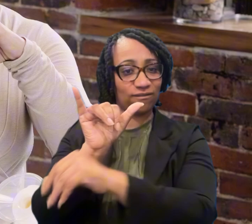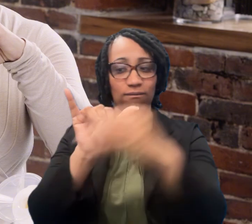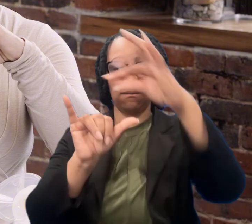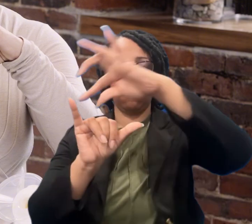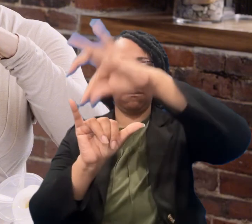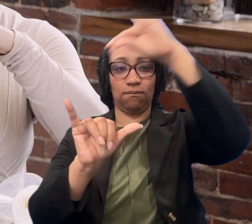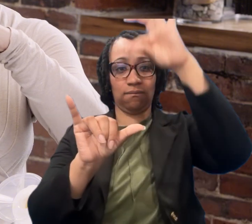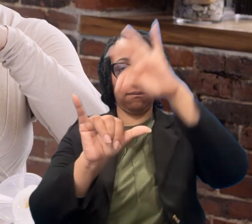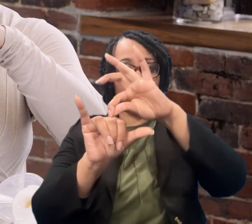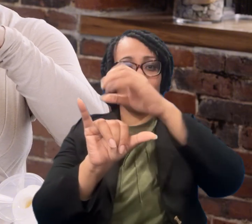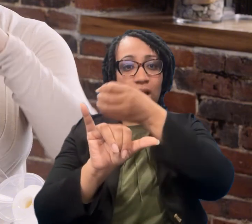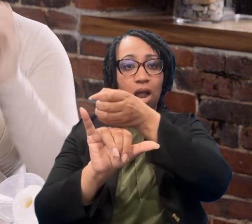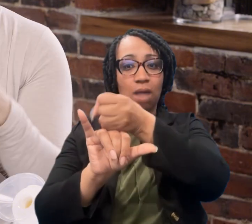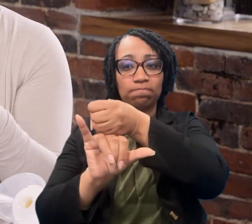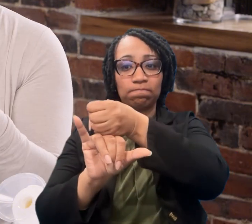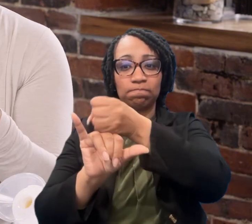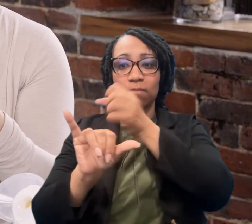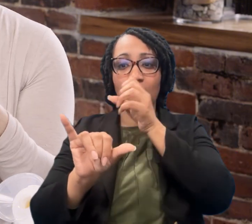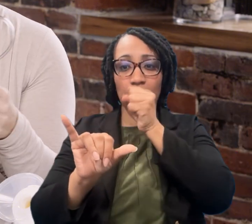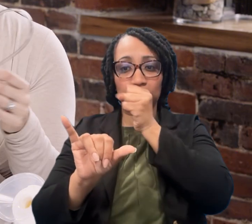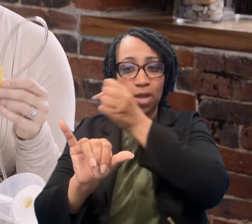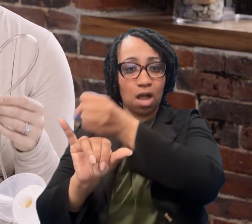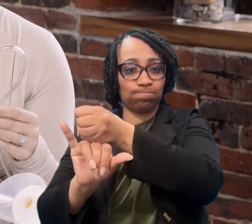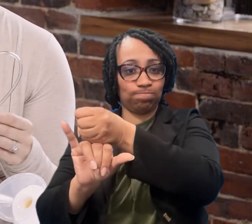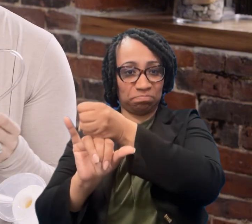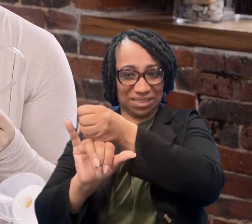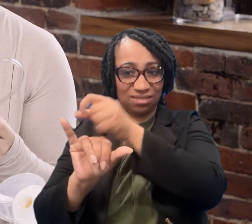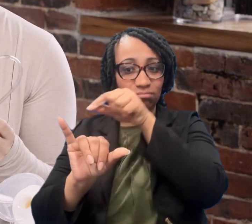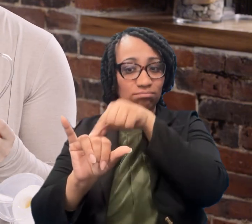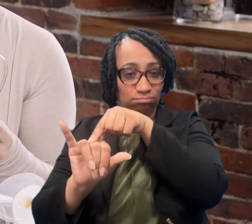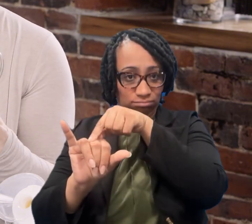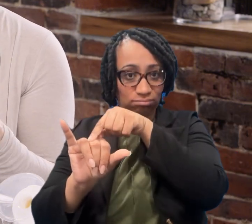and put it into this little hole on top. The reason why you're going to do that is so that